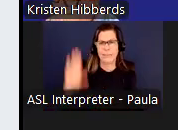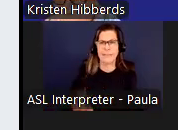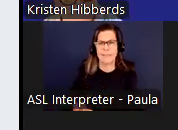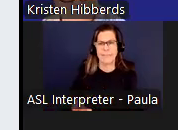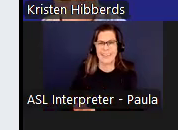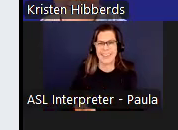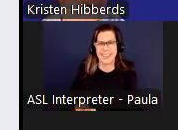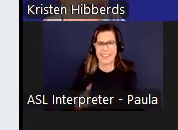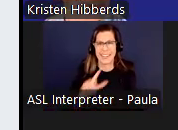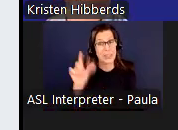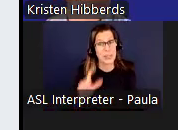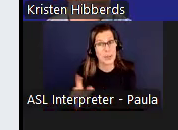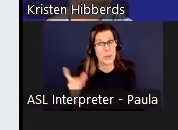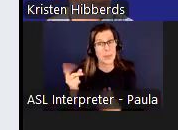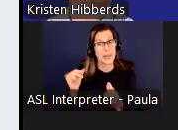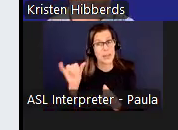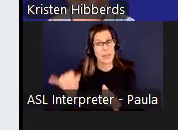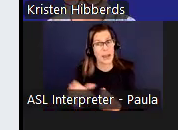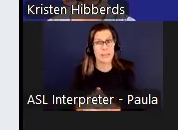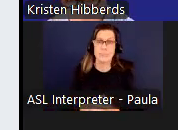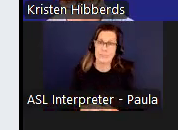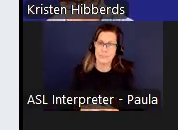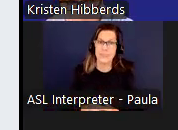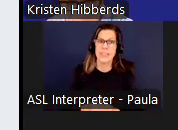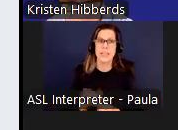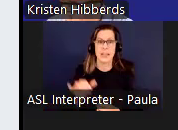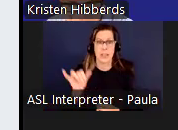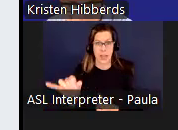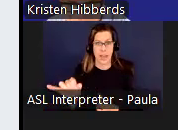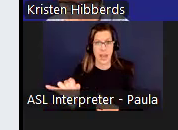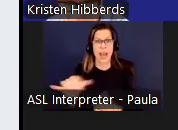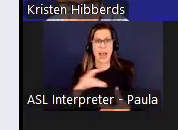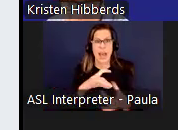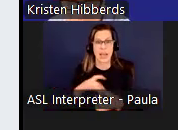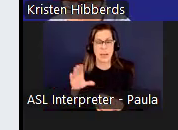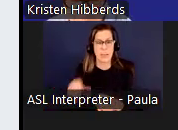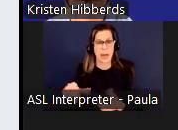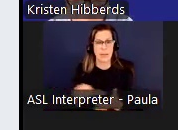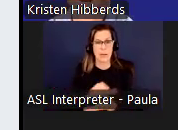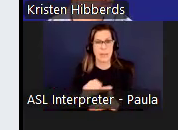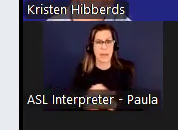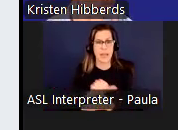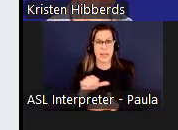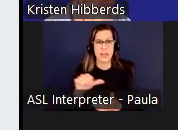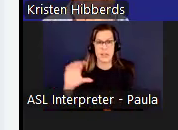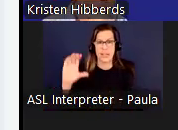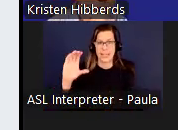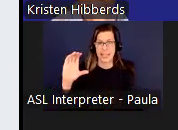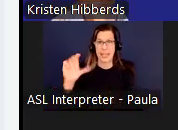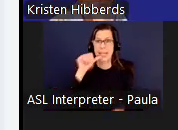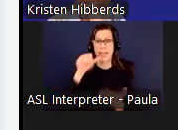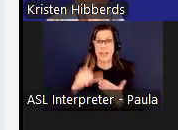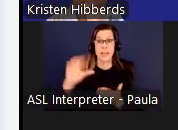Zoom does that and that had to do with the bottom of page item C talking about